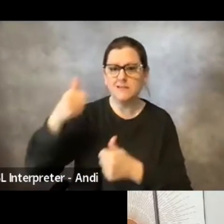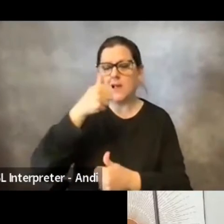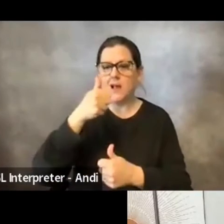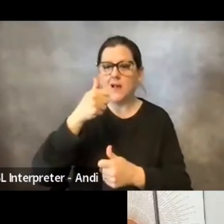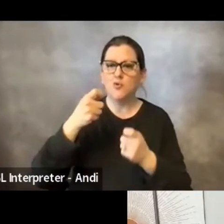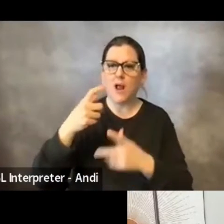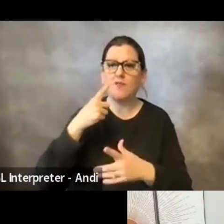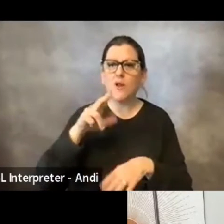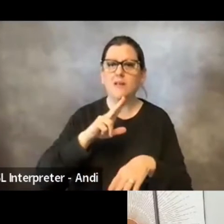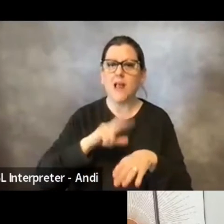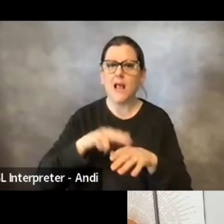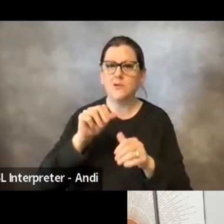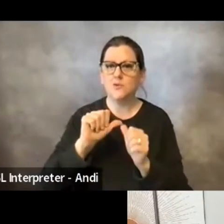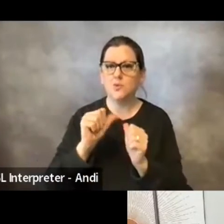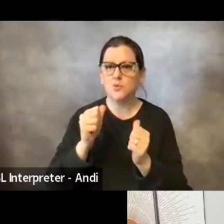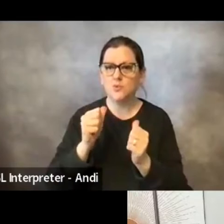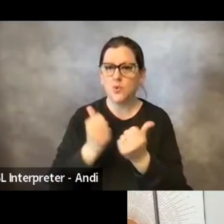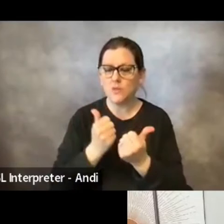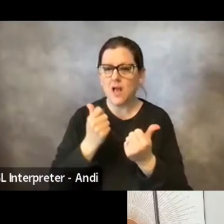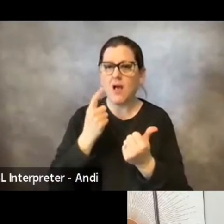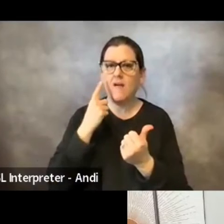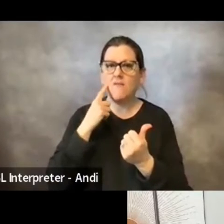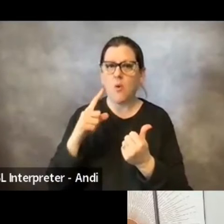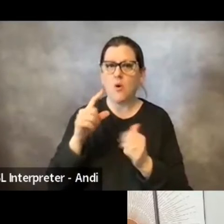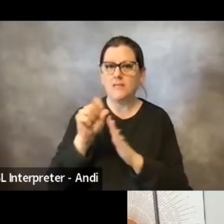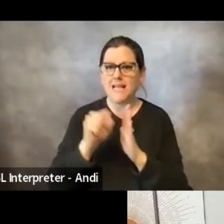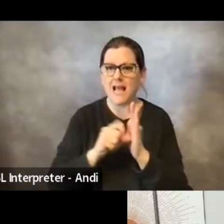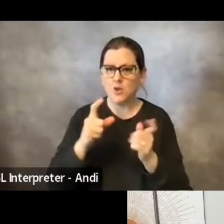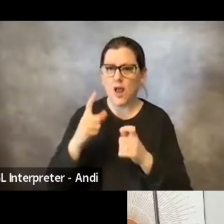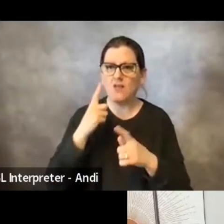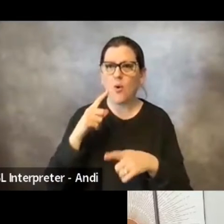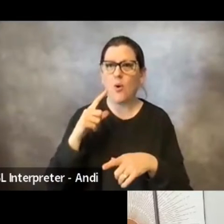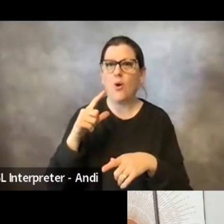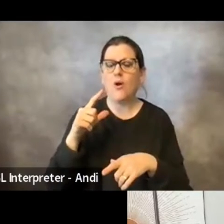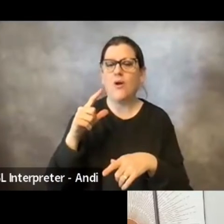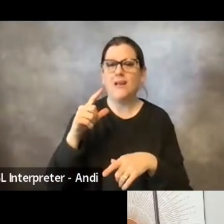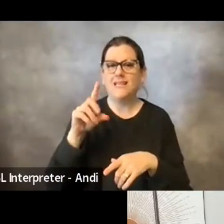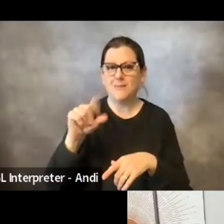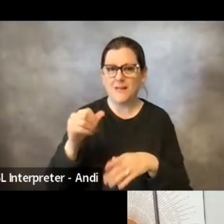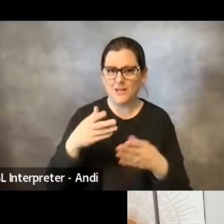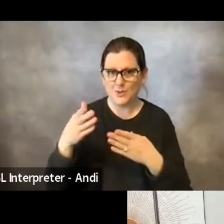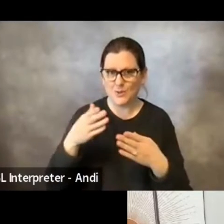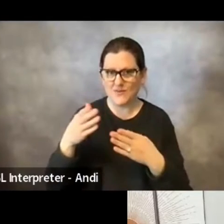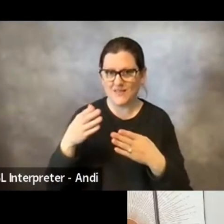State Directors of Developmental Disability Services, NASDDDS. And Mary's team at NASDDDS has